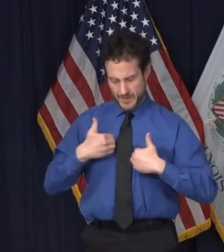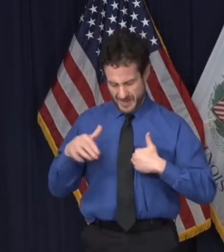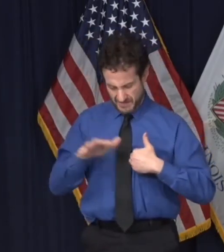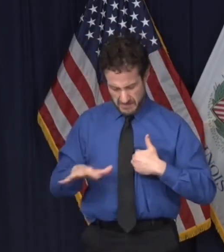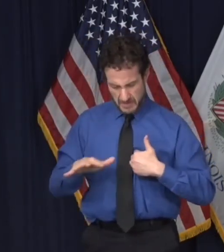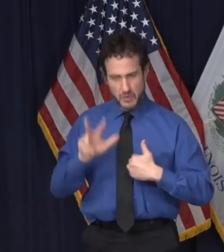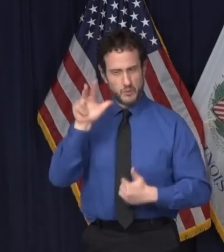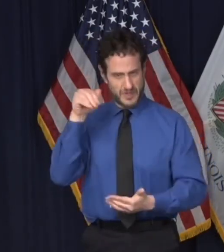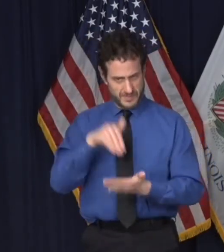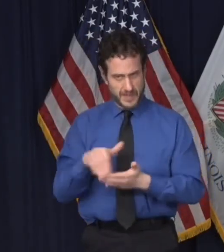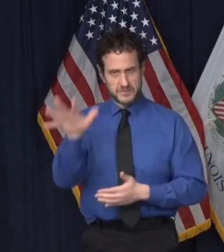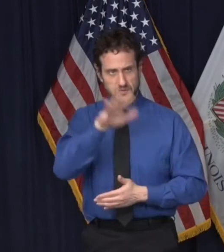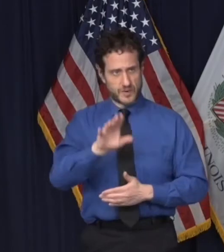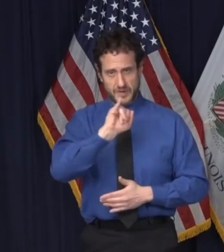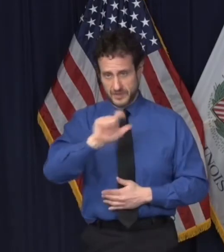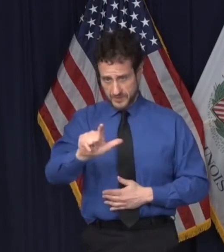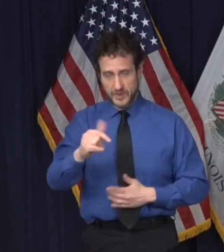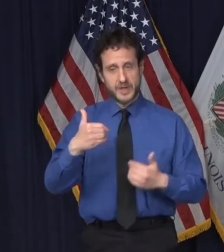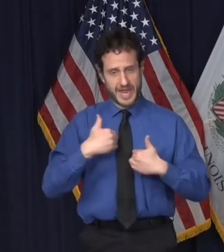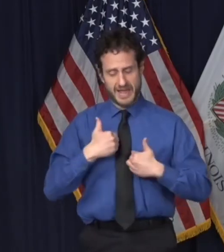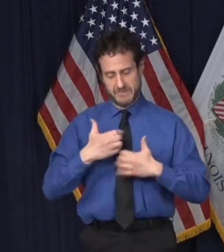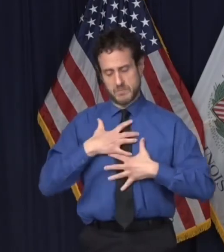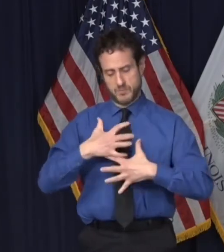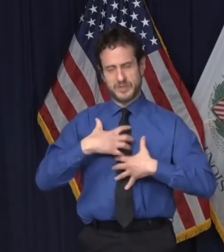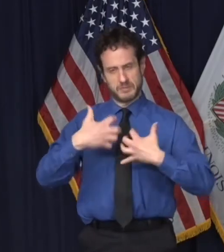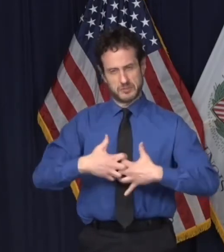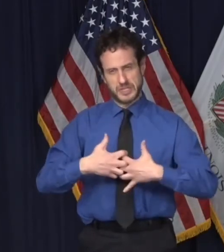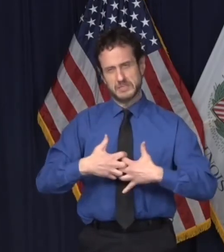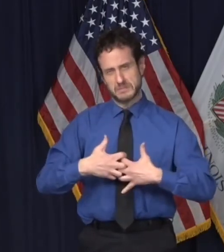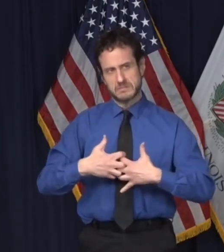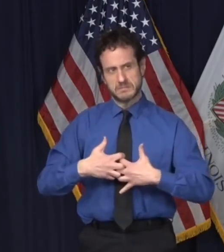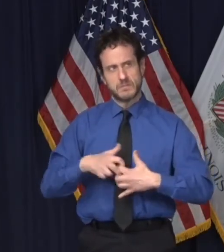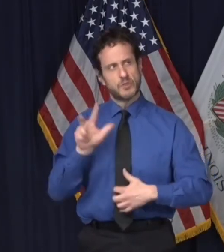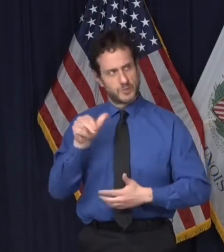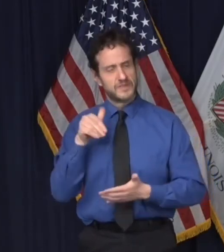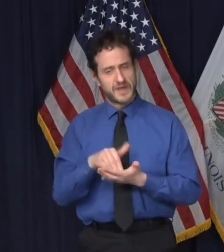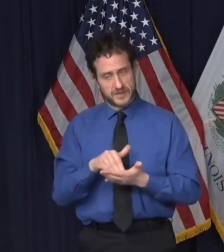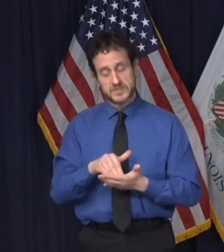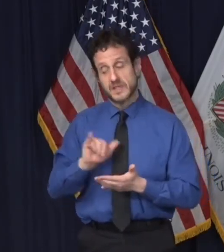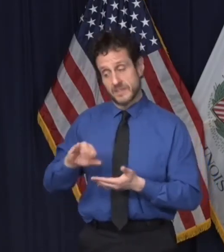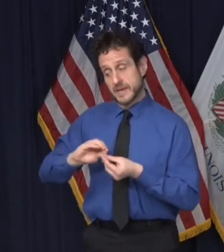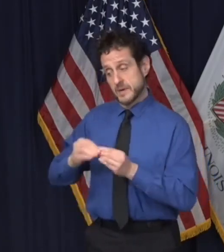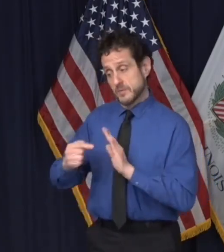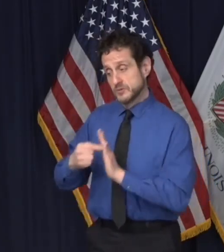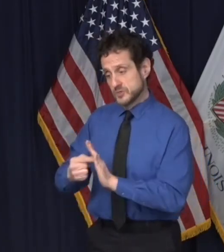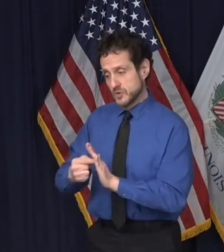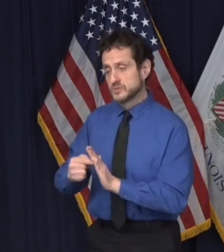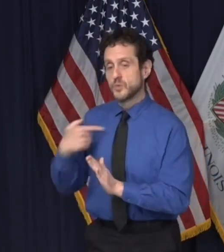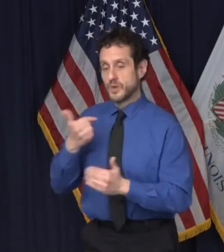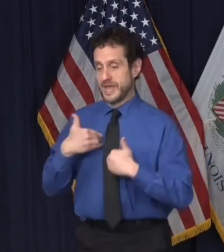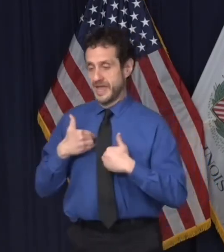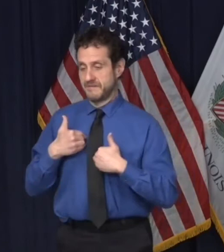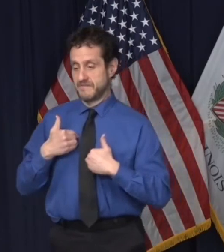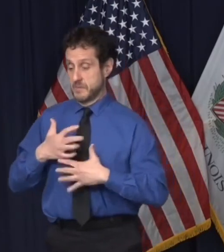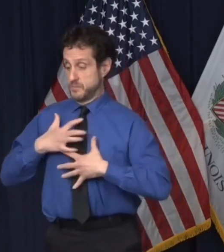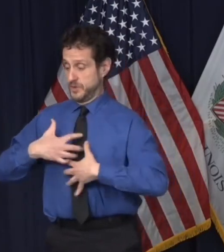ACQUIRED NOW TOTALING MORE THAN 3,000 ACROSS THE STATE. OVERALL THESE NUMBERS ARE